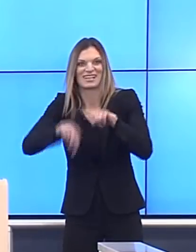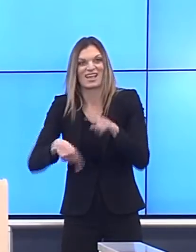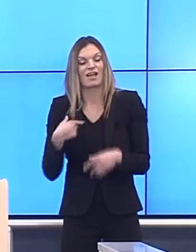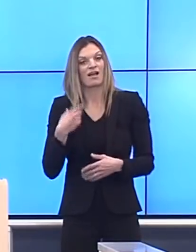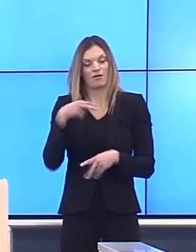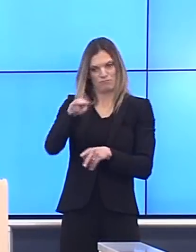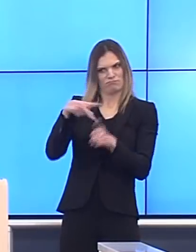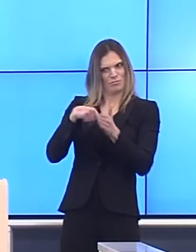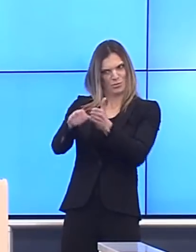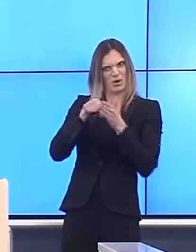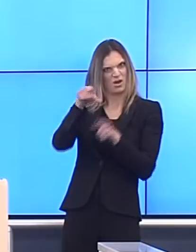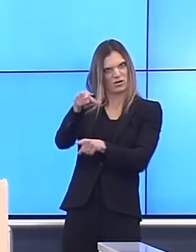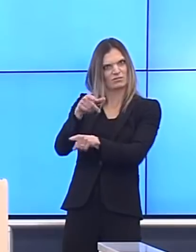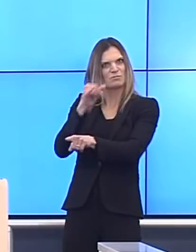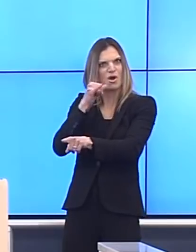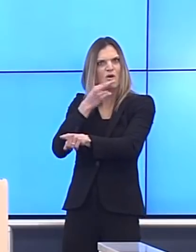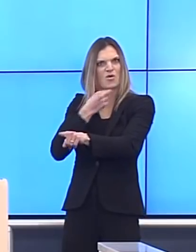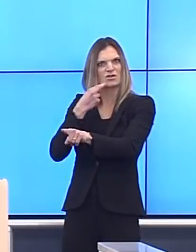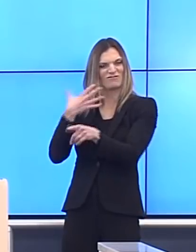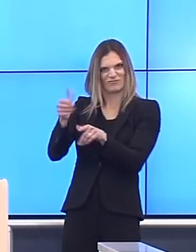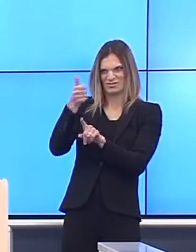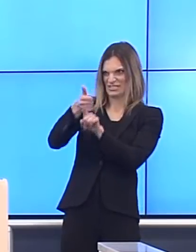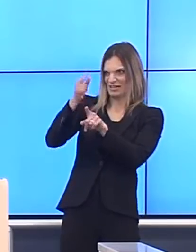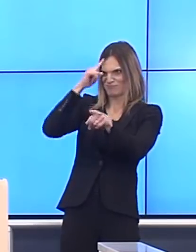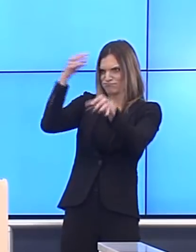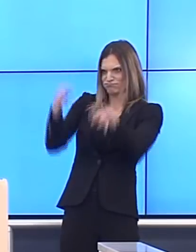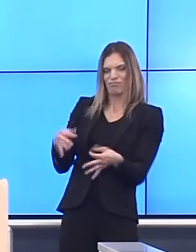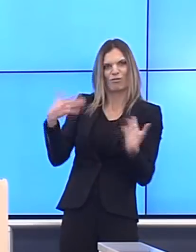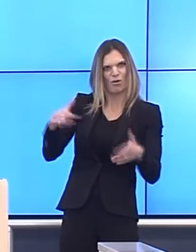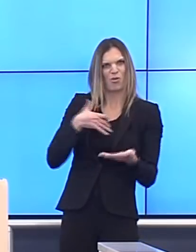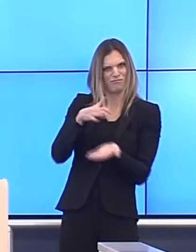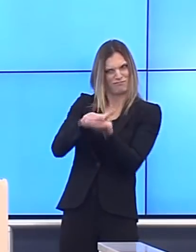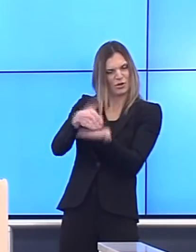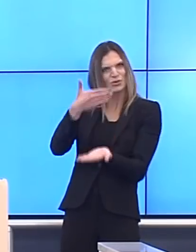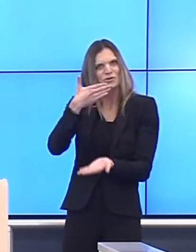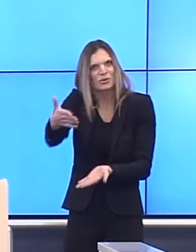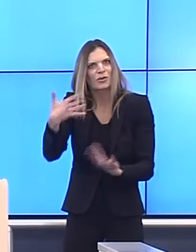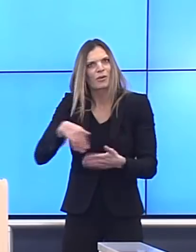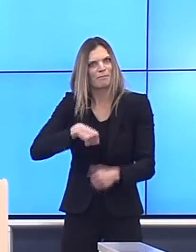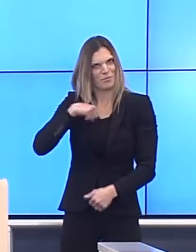PERSON SERVICE TO PROTECT THE GRAND RAPIDS COMMUNITY. STEPS LIKE THESE ARE CRUCIAL TO